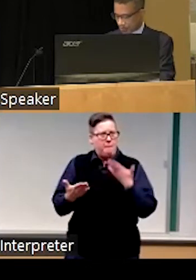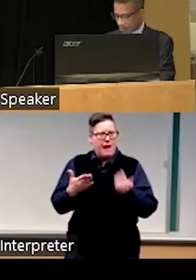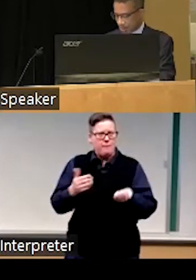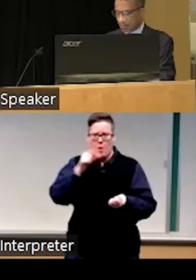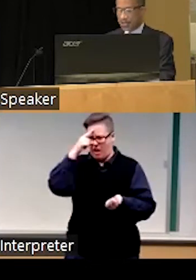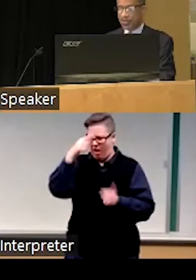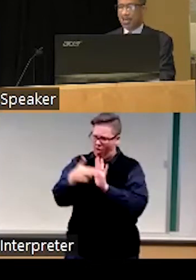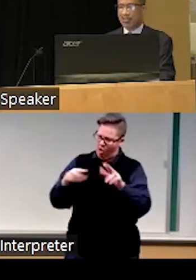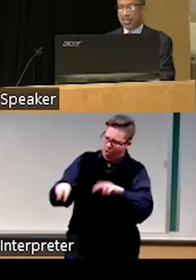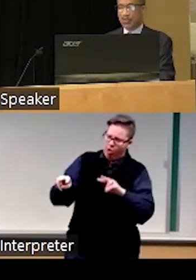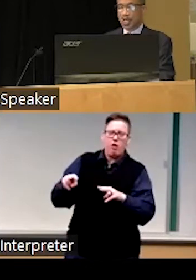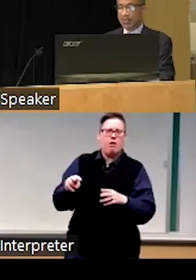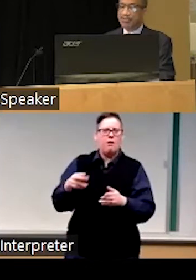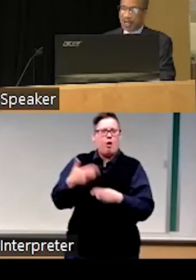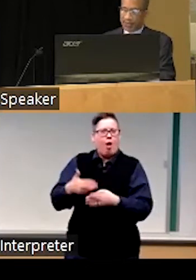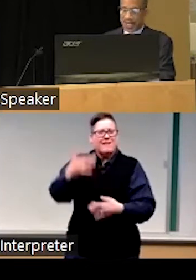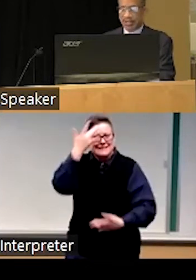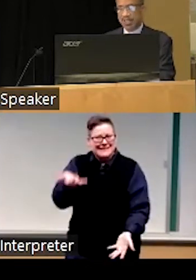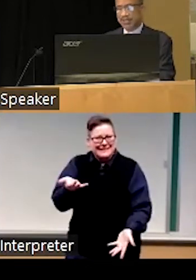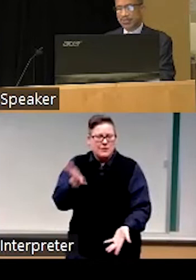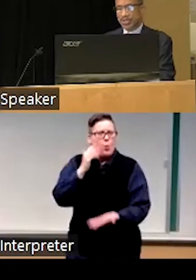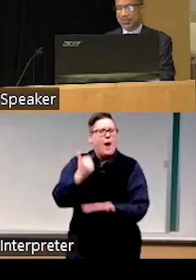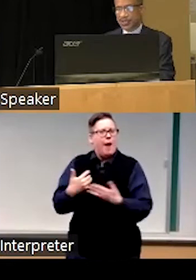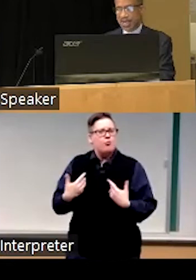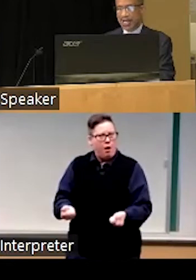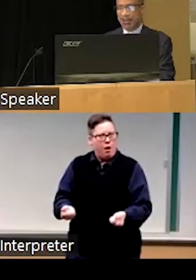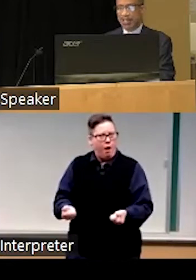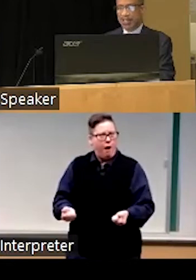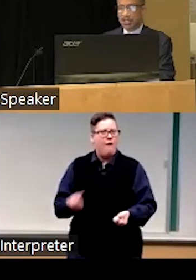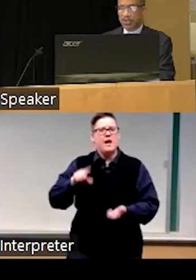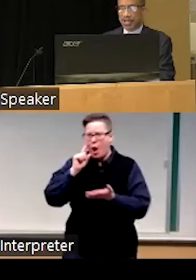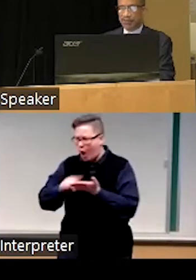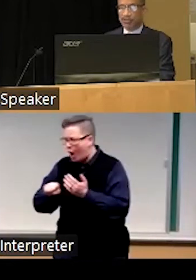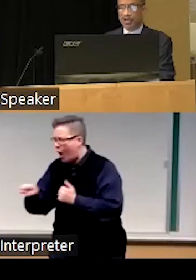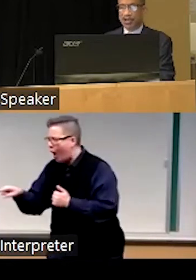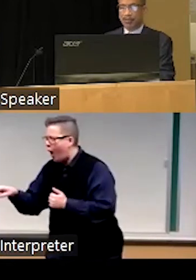helped his recovery as well he found that his research in that area was helpful for him